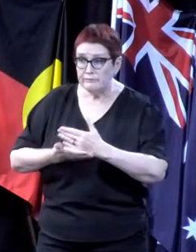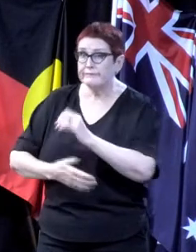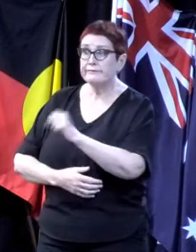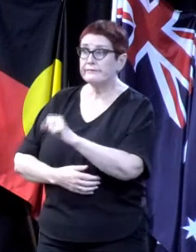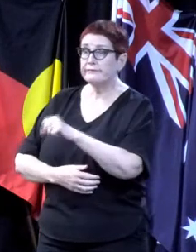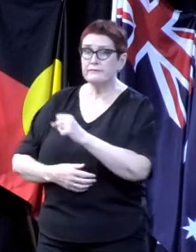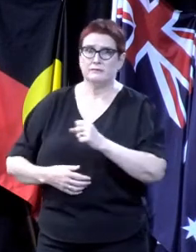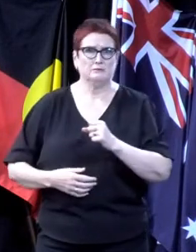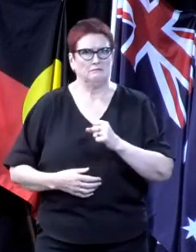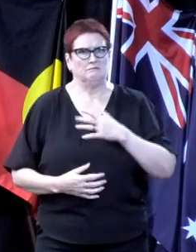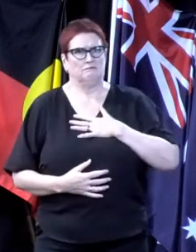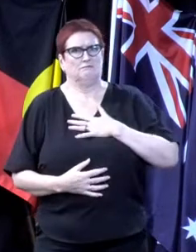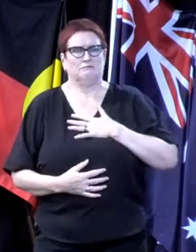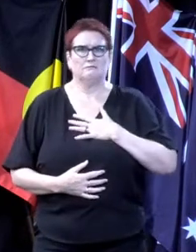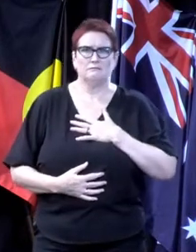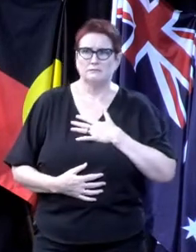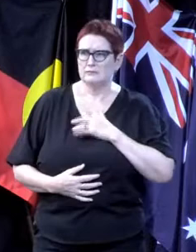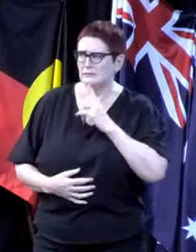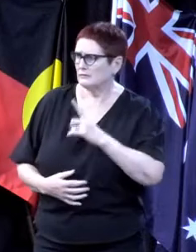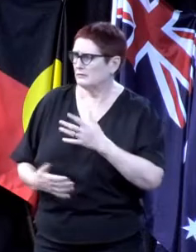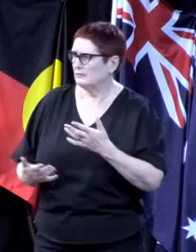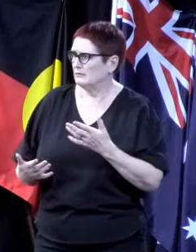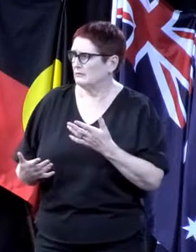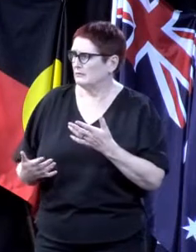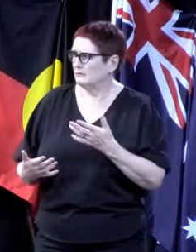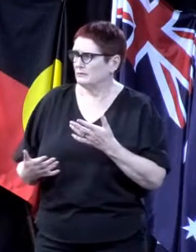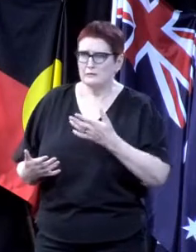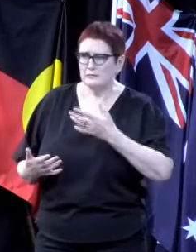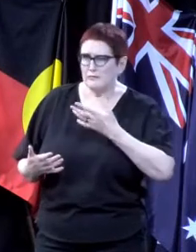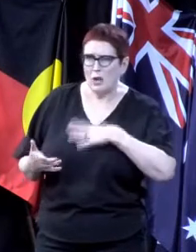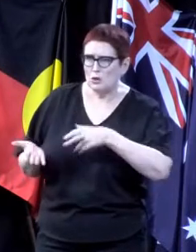Interesting. They did recommend that I apply to another university.